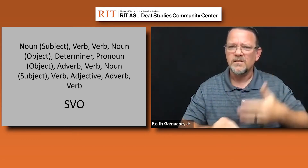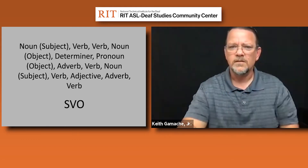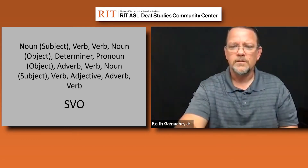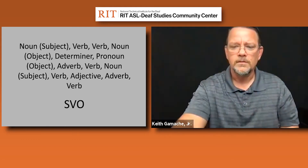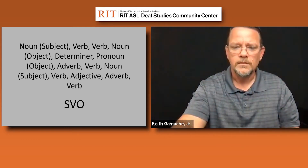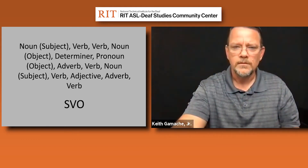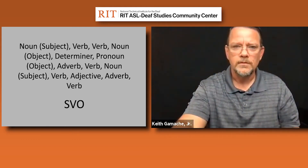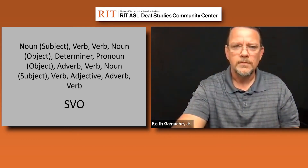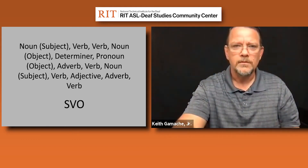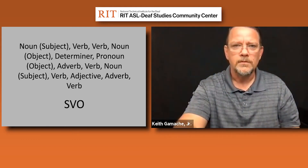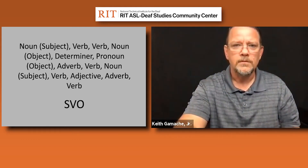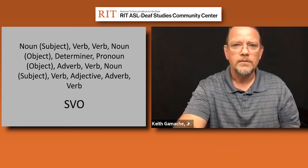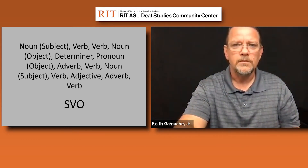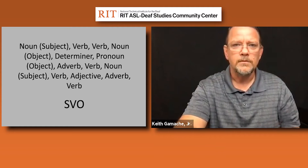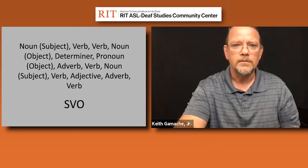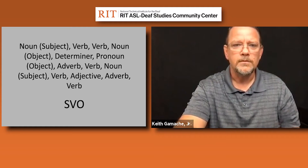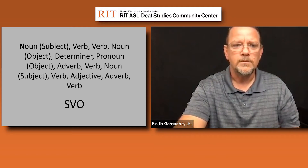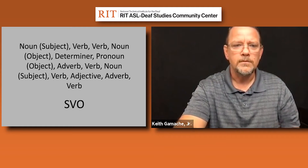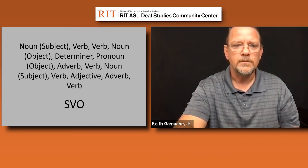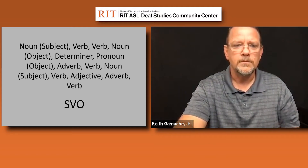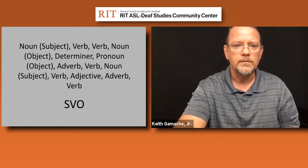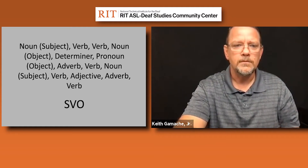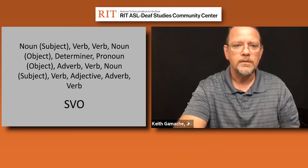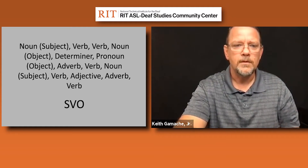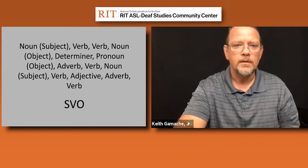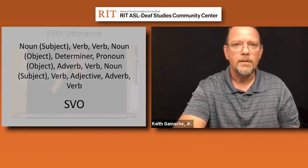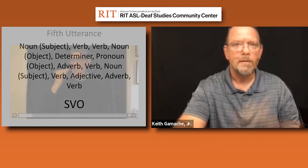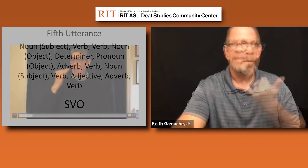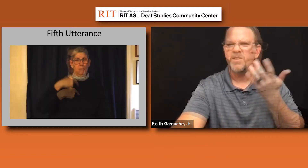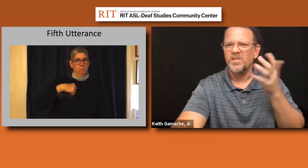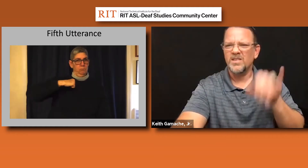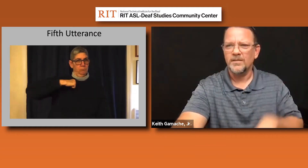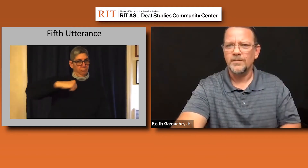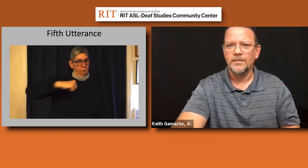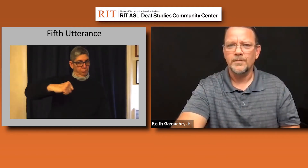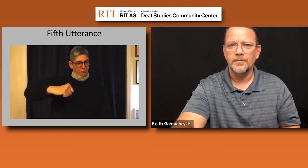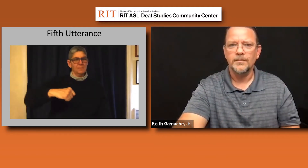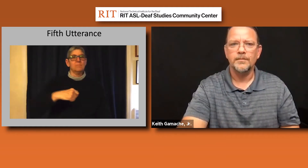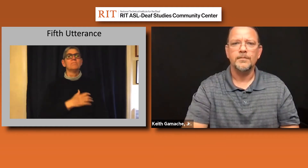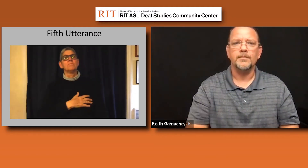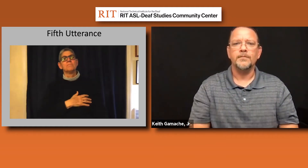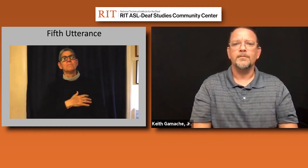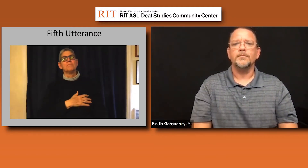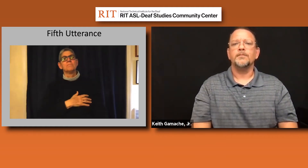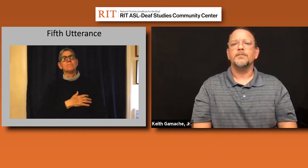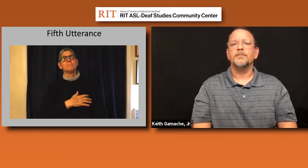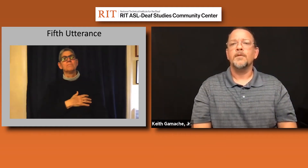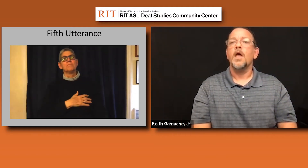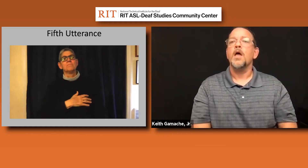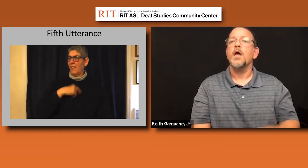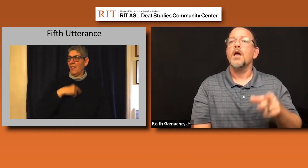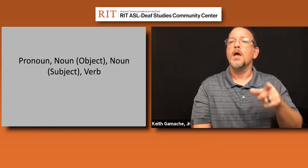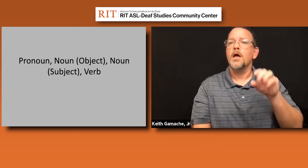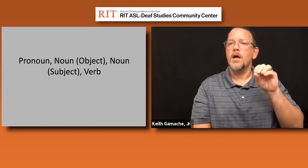with 4 out of 5 in subject-verb-object. Now on to the last one. I'm resistant.